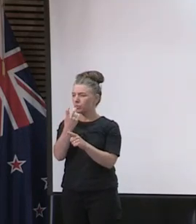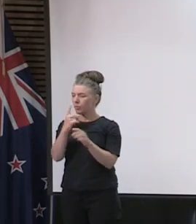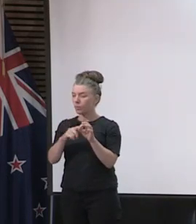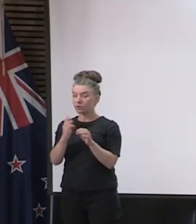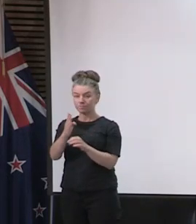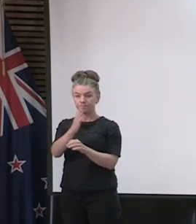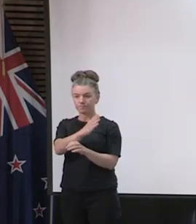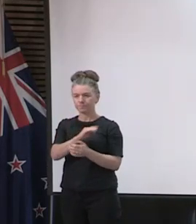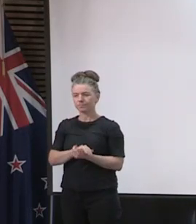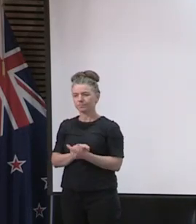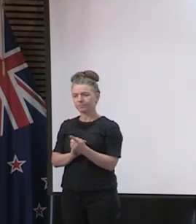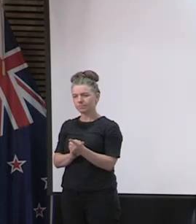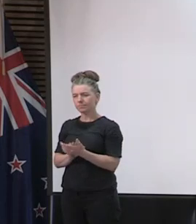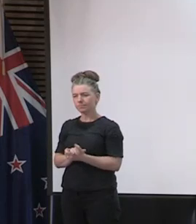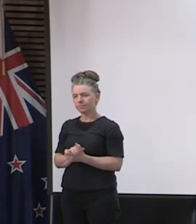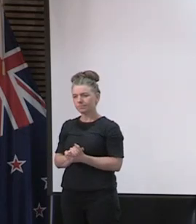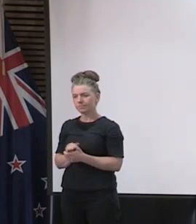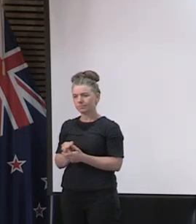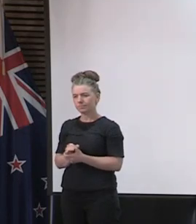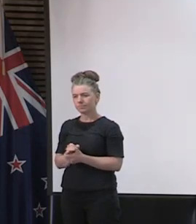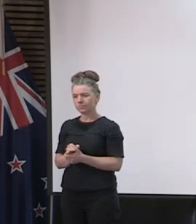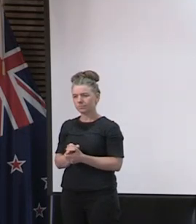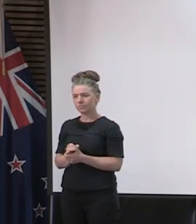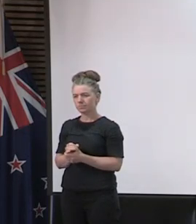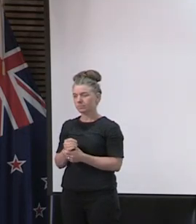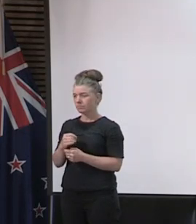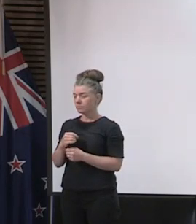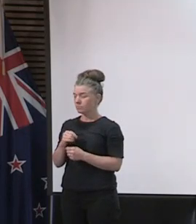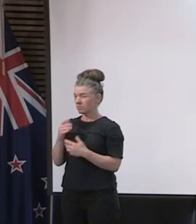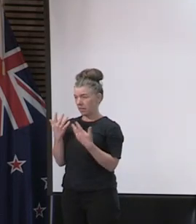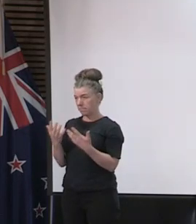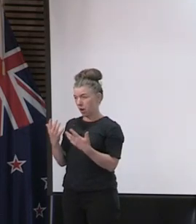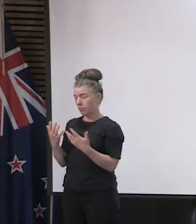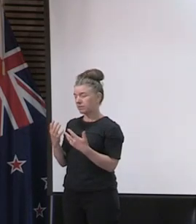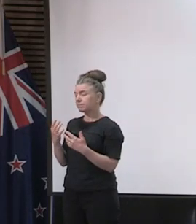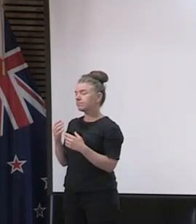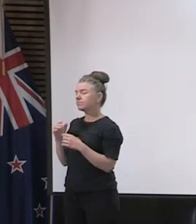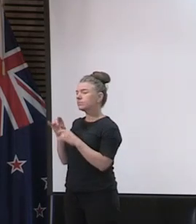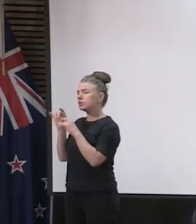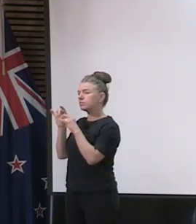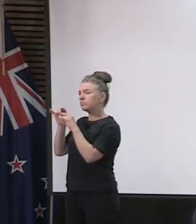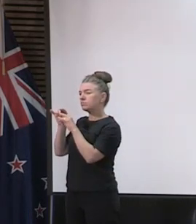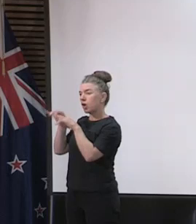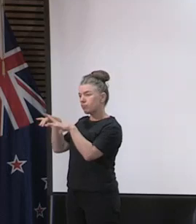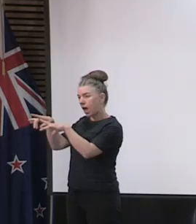of funeral and tangi. I will finish with Ben. Report report from our Australia